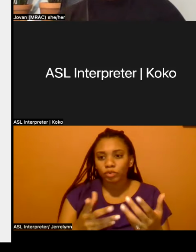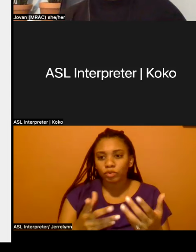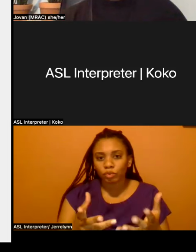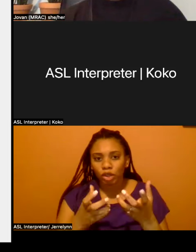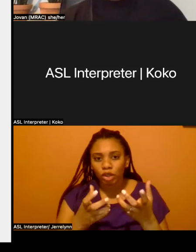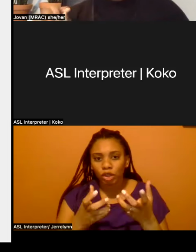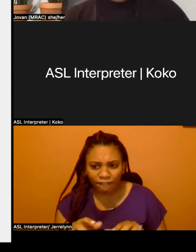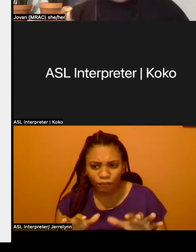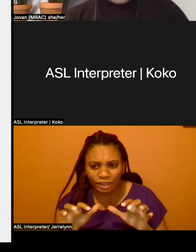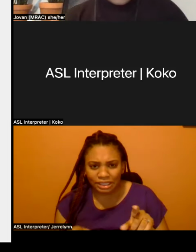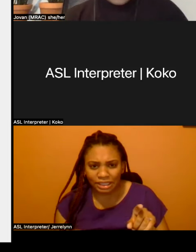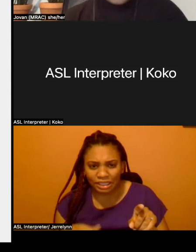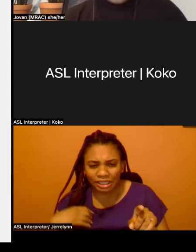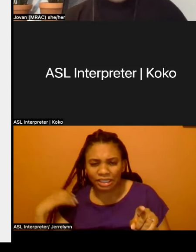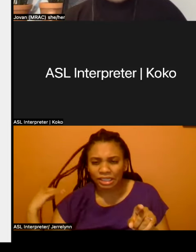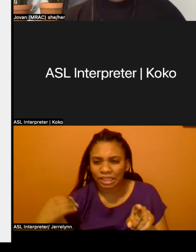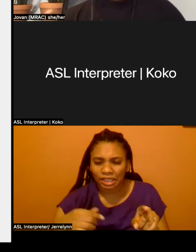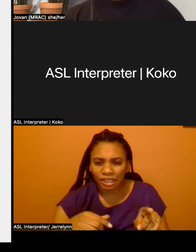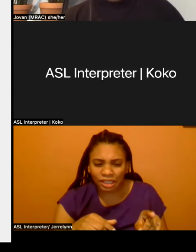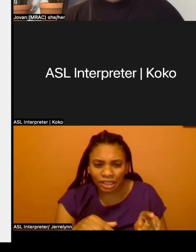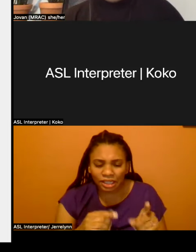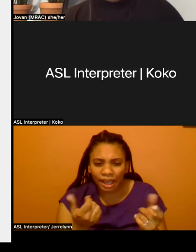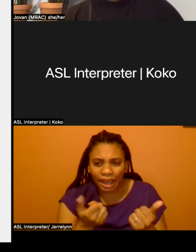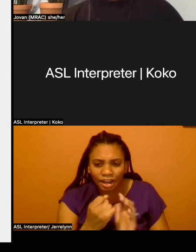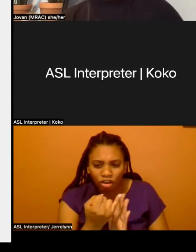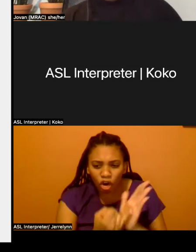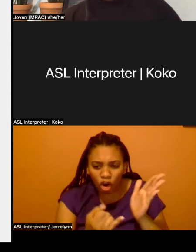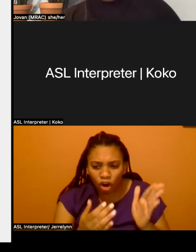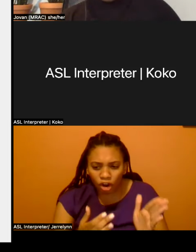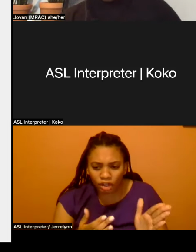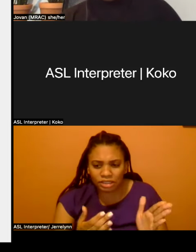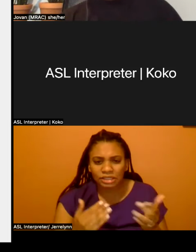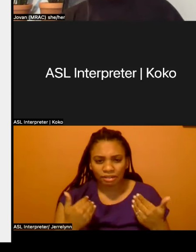will be represented in each grouping that describes them,